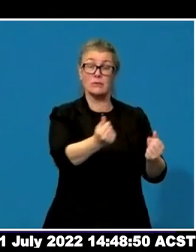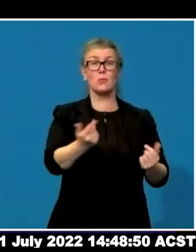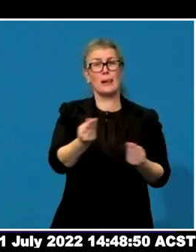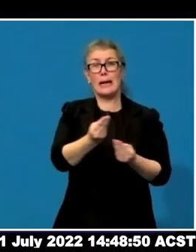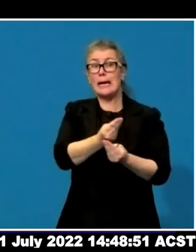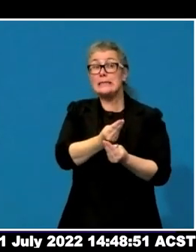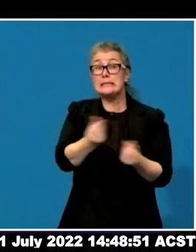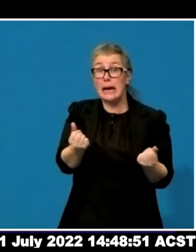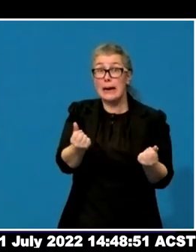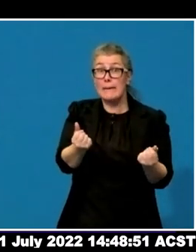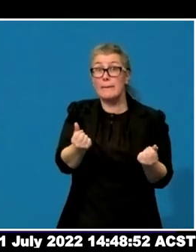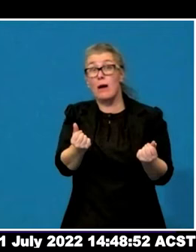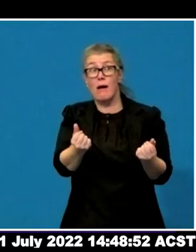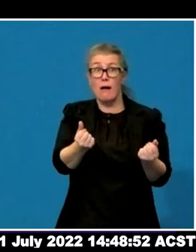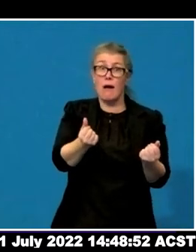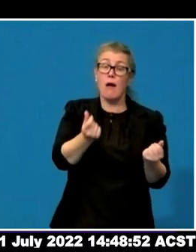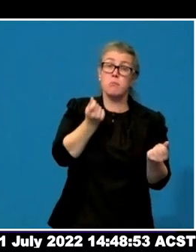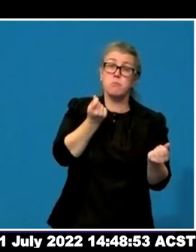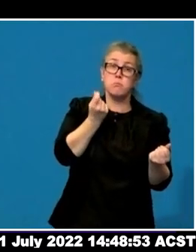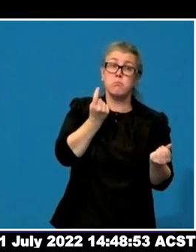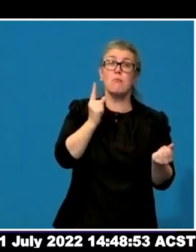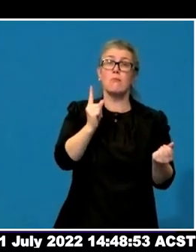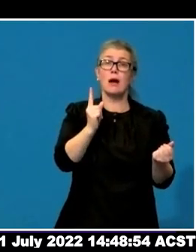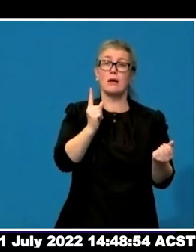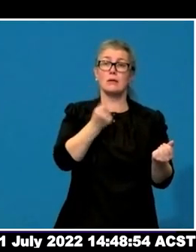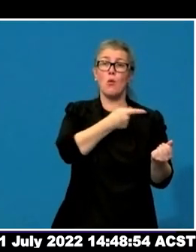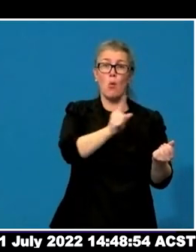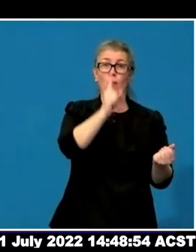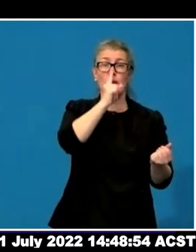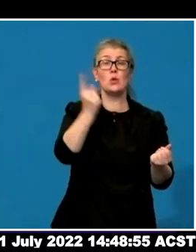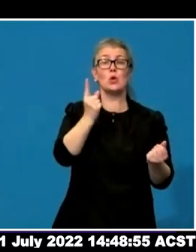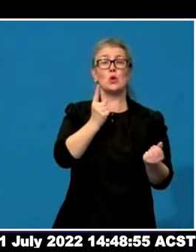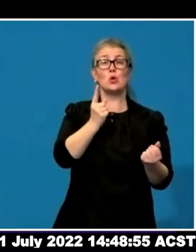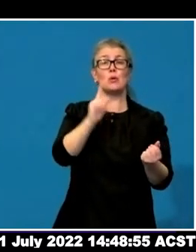But they are all people that have been here and been living in amongst the environment.